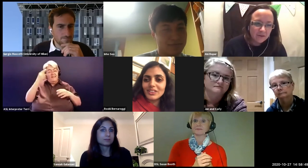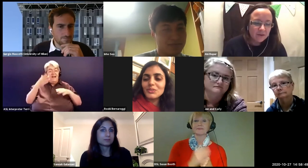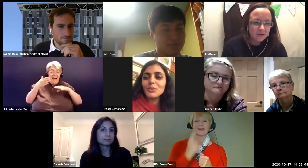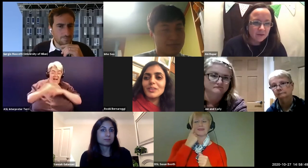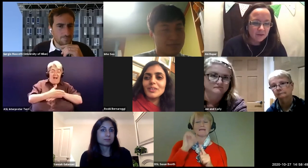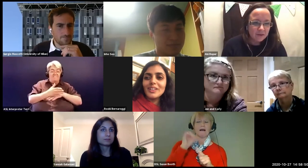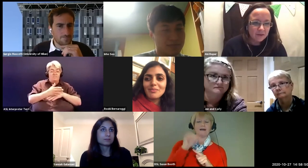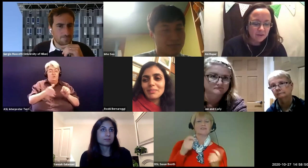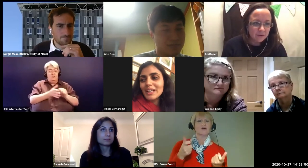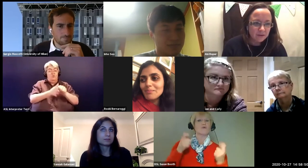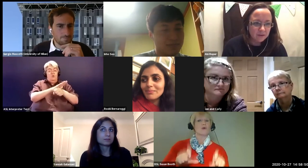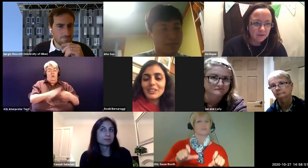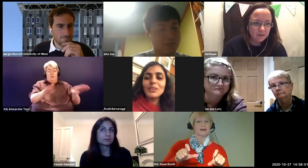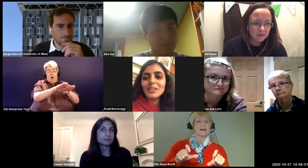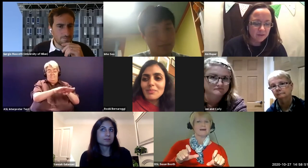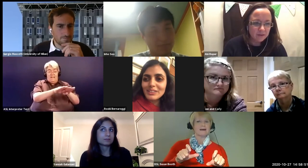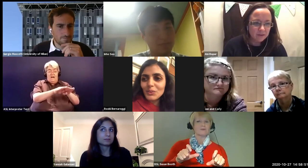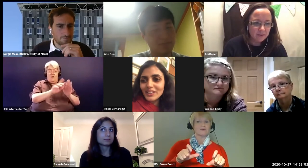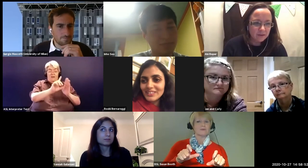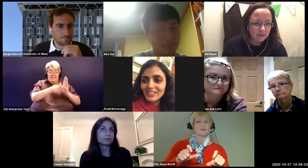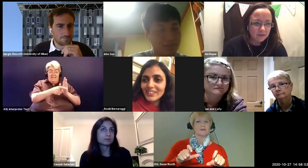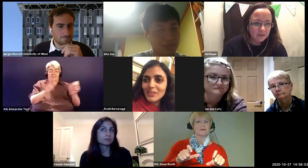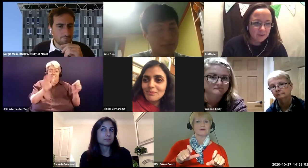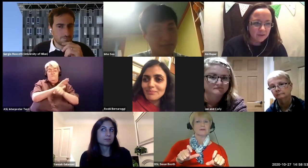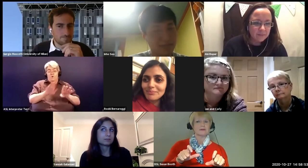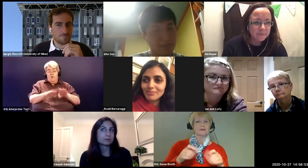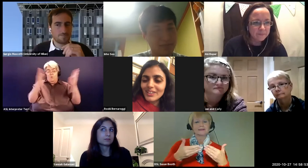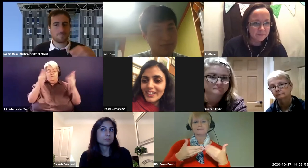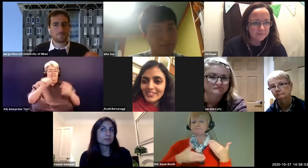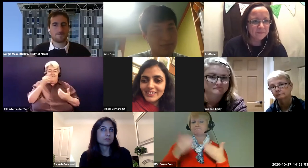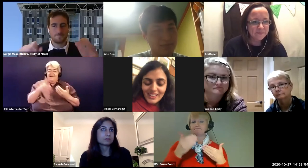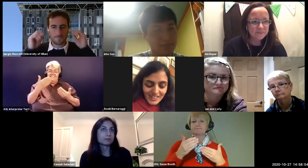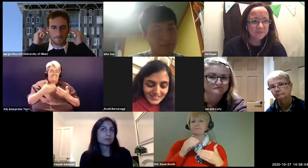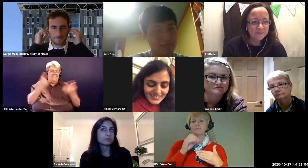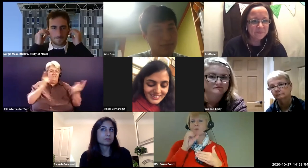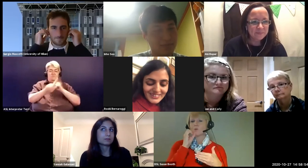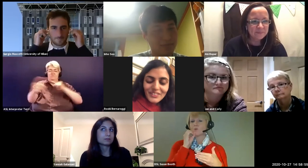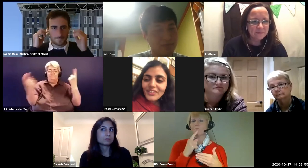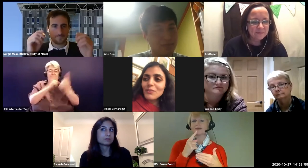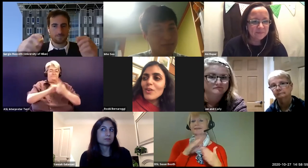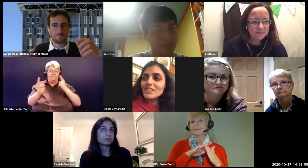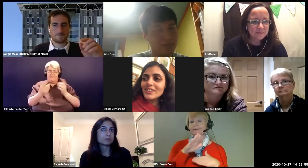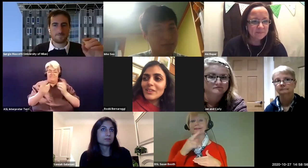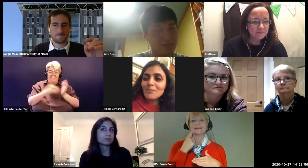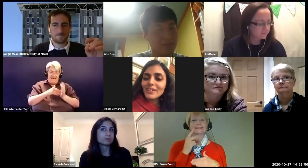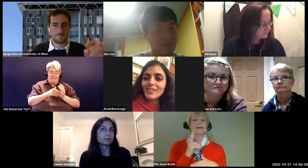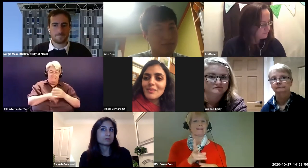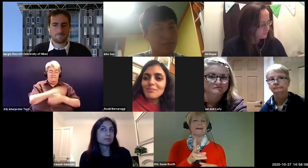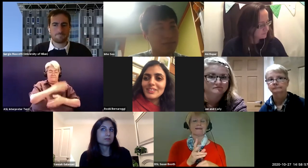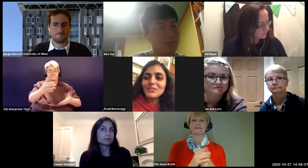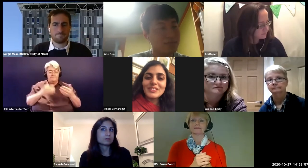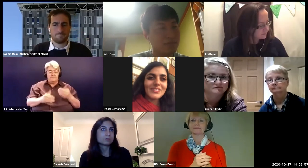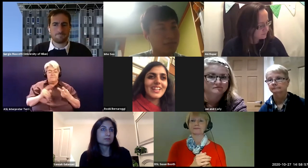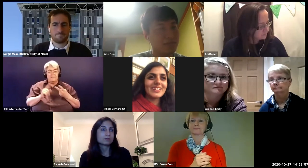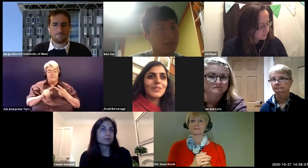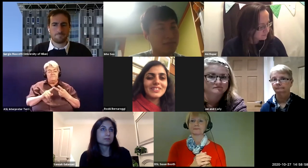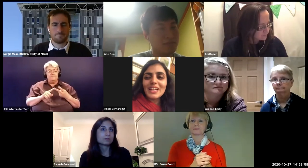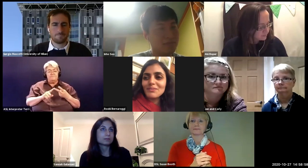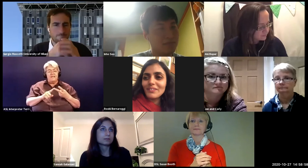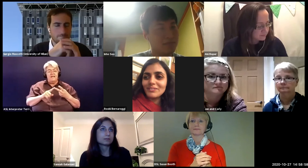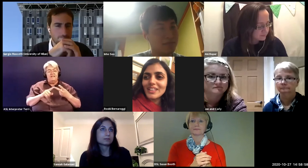it will become it will not be so easy um again and the other thing was um it was like what i found I